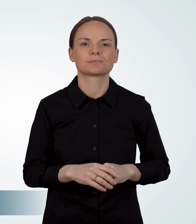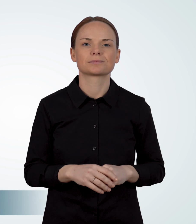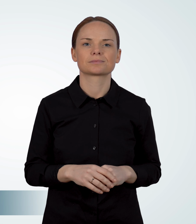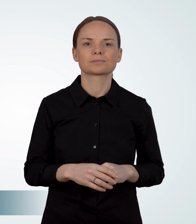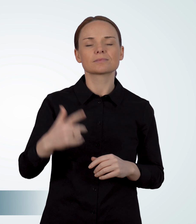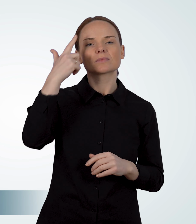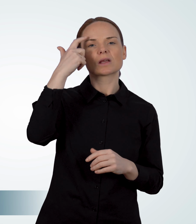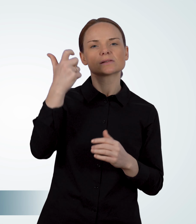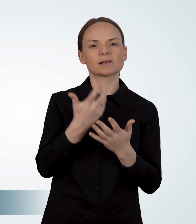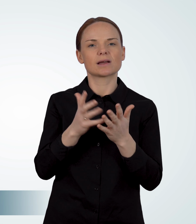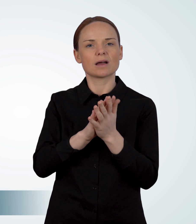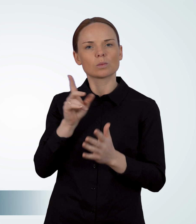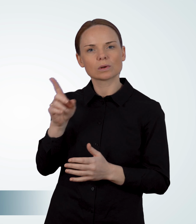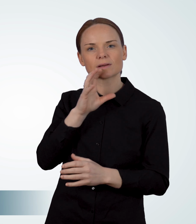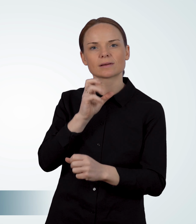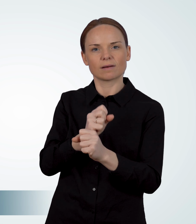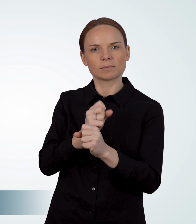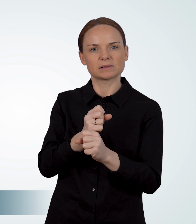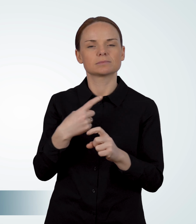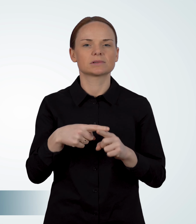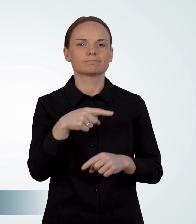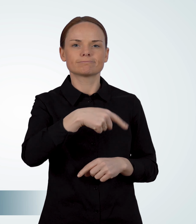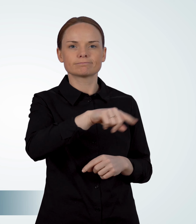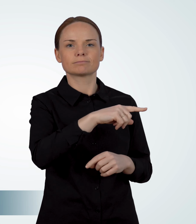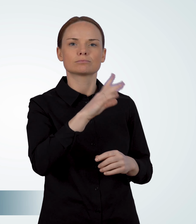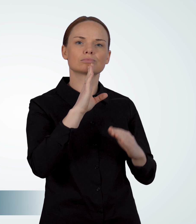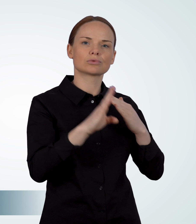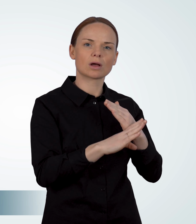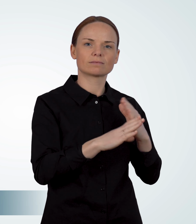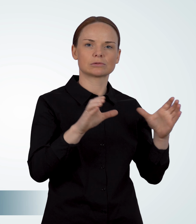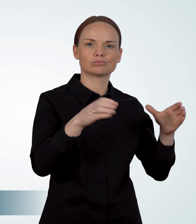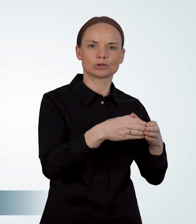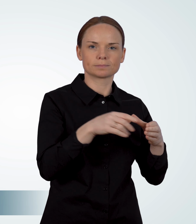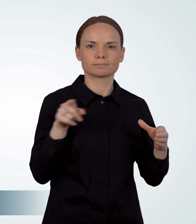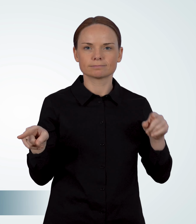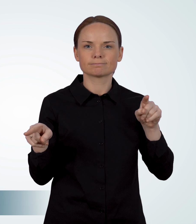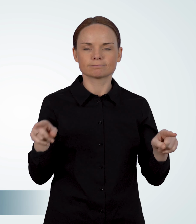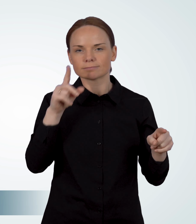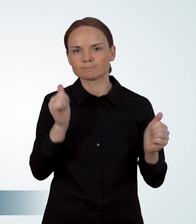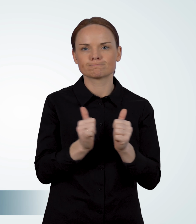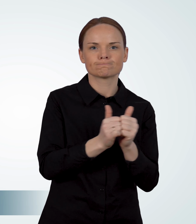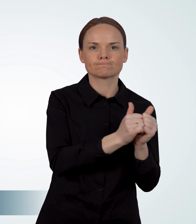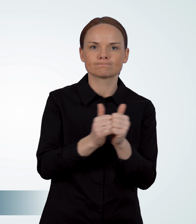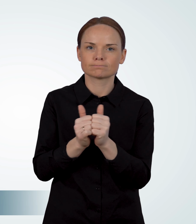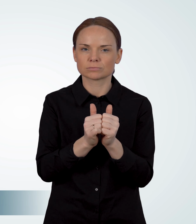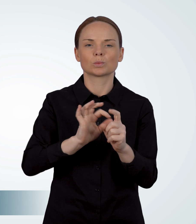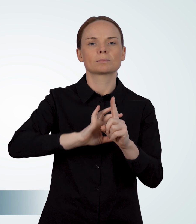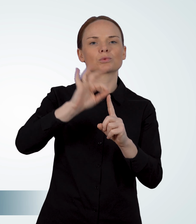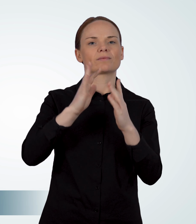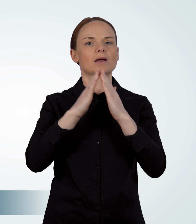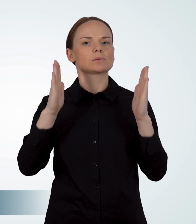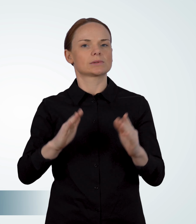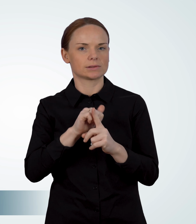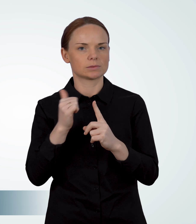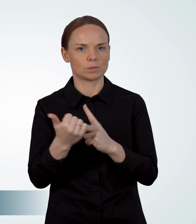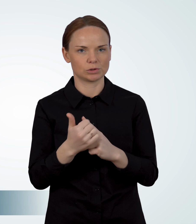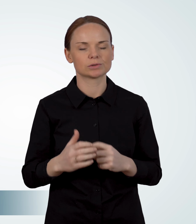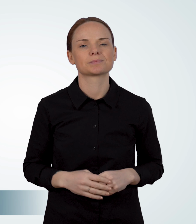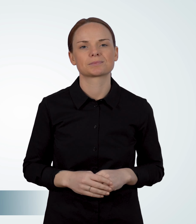• look at how governments and the private sector can work together for good housing outcomes.